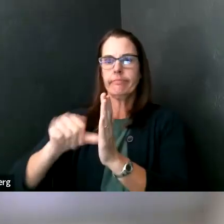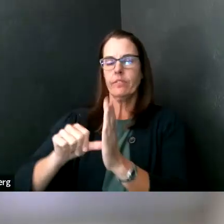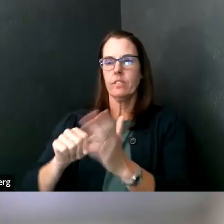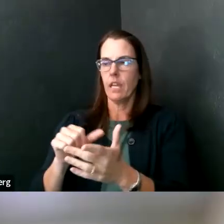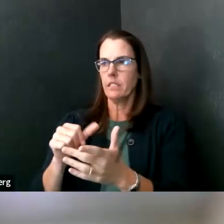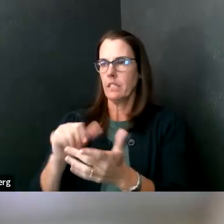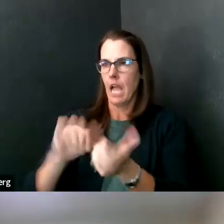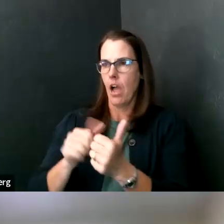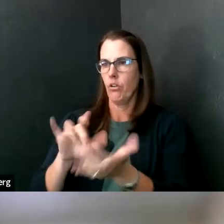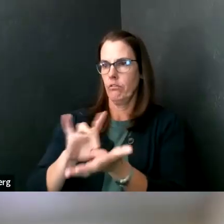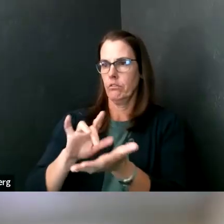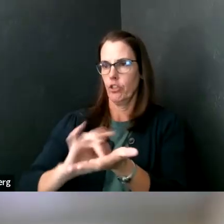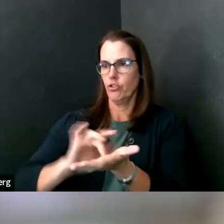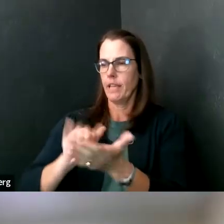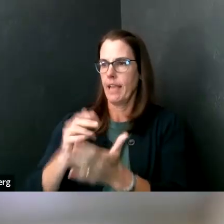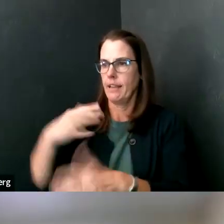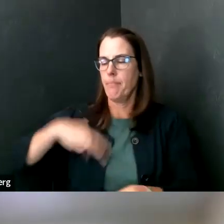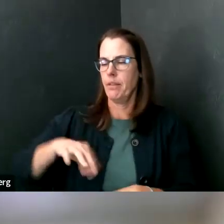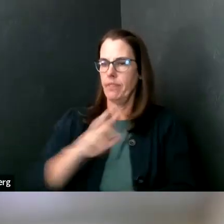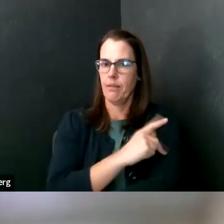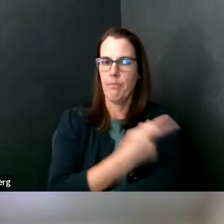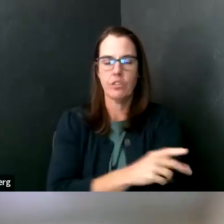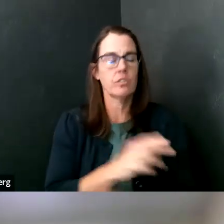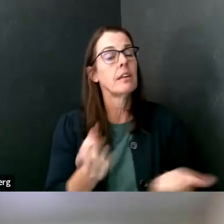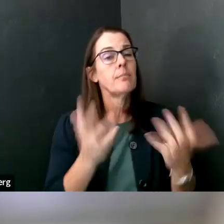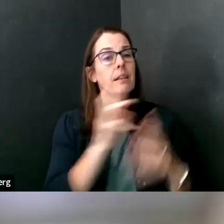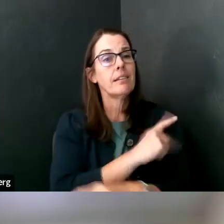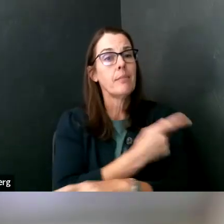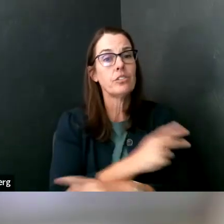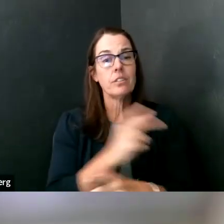patients. Today, Keytruda is foundational in the treatment of many cancers. In the United States,